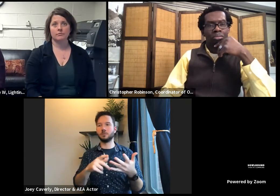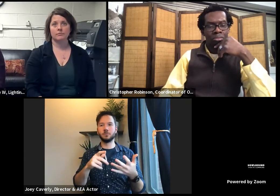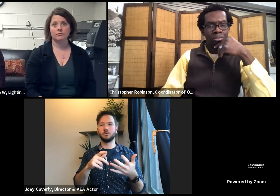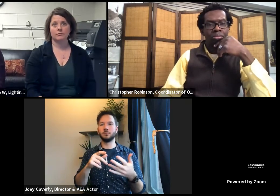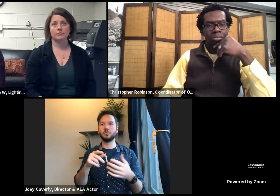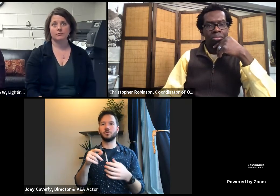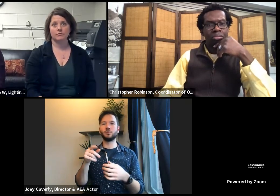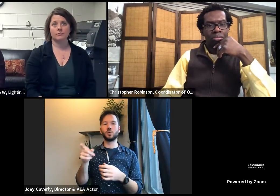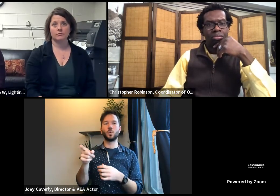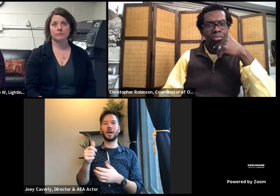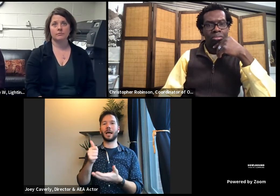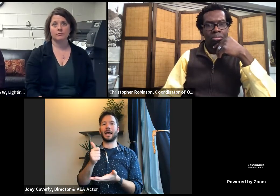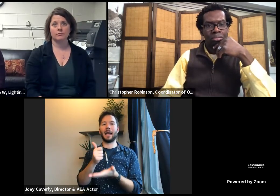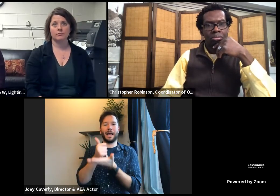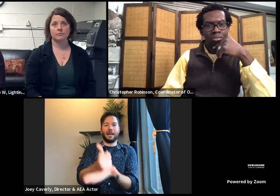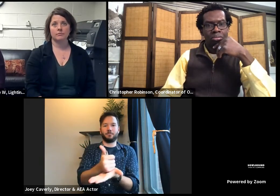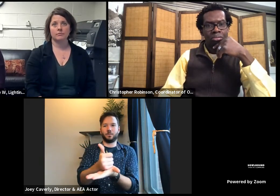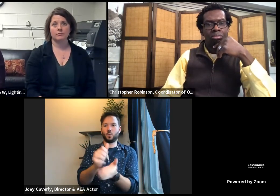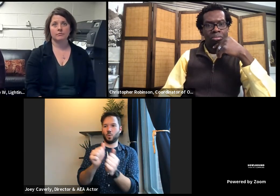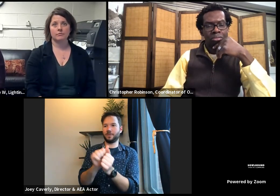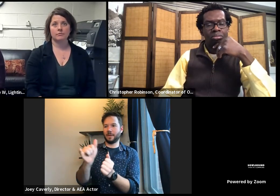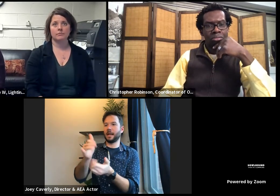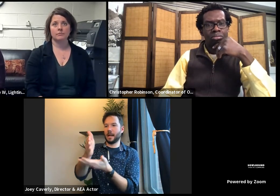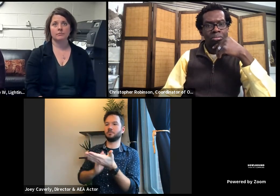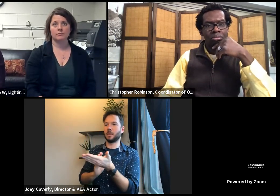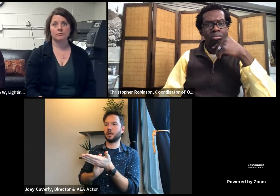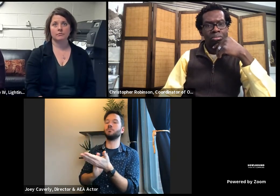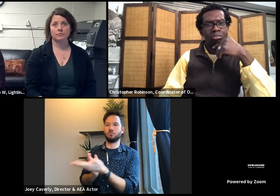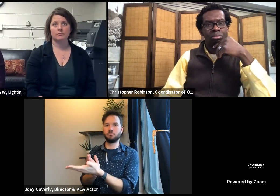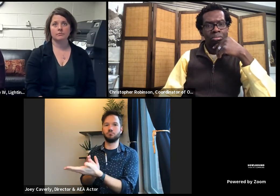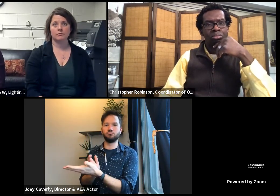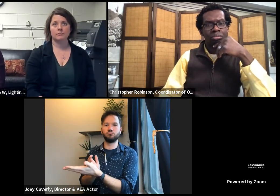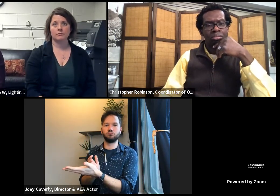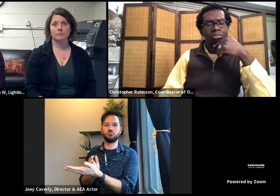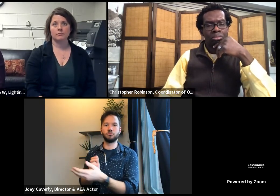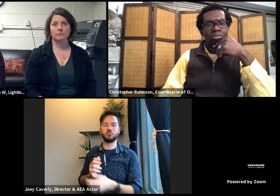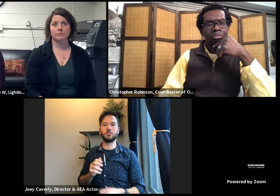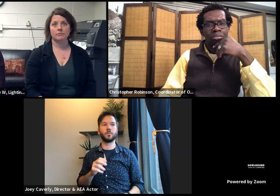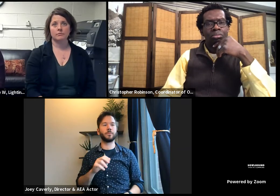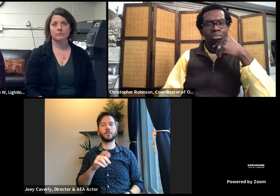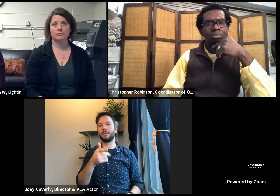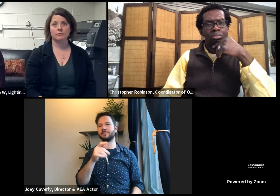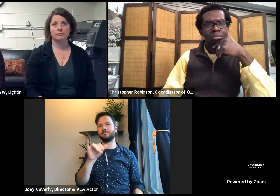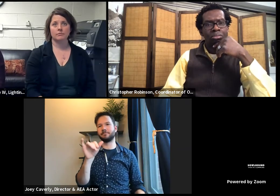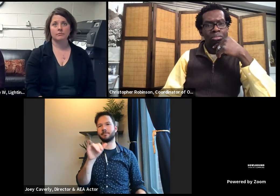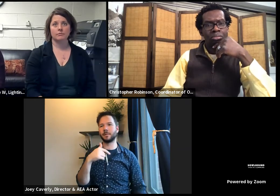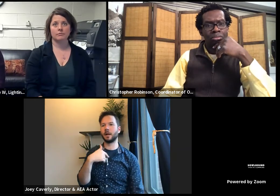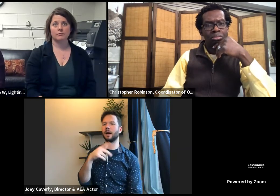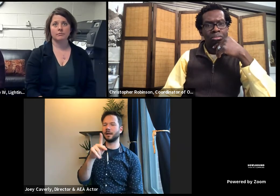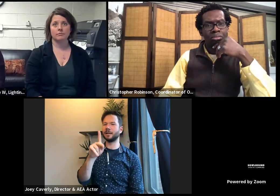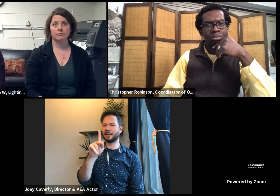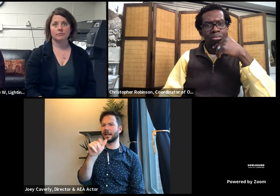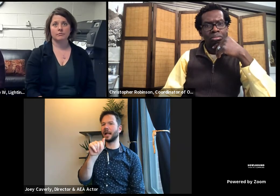in terms of how to set up the rehearsal room in the process and the accommodations. That is their role.